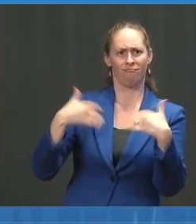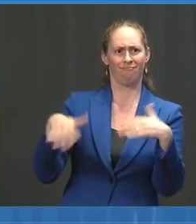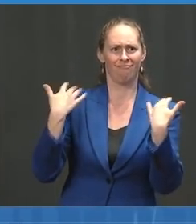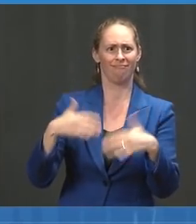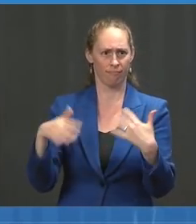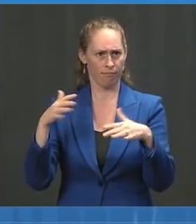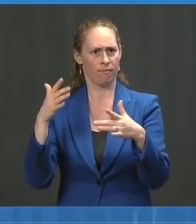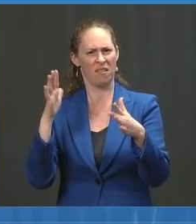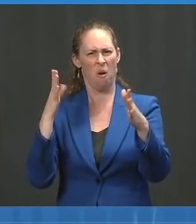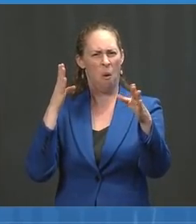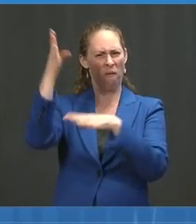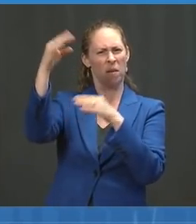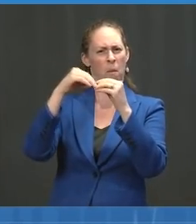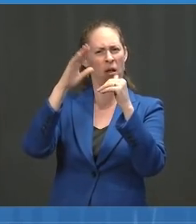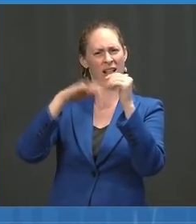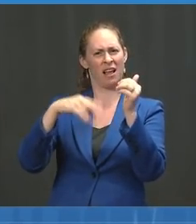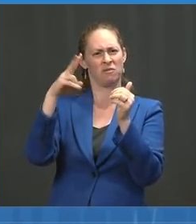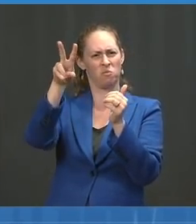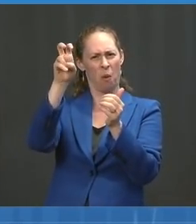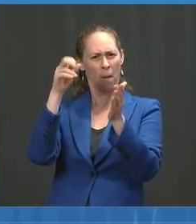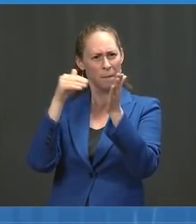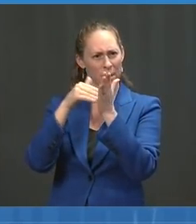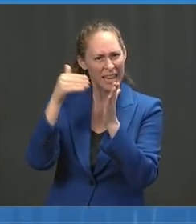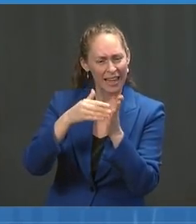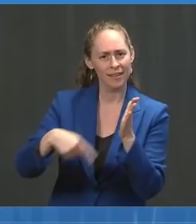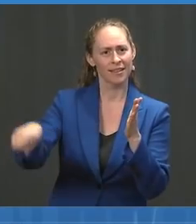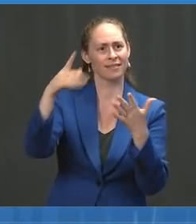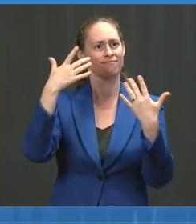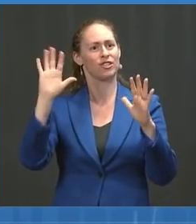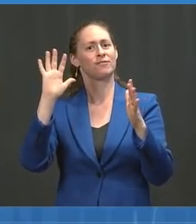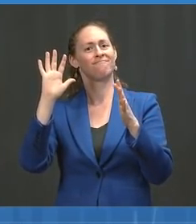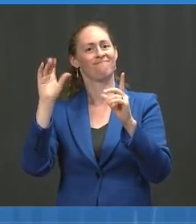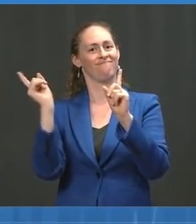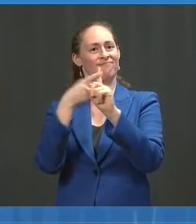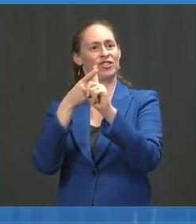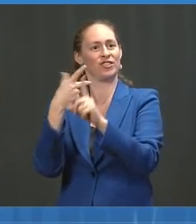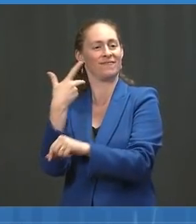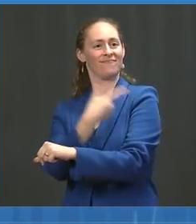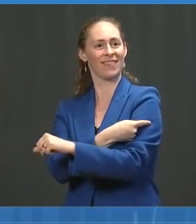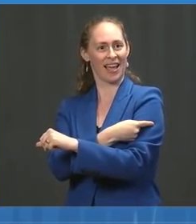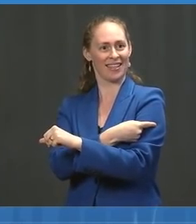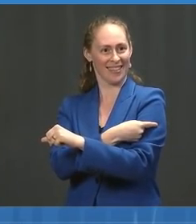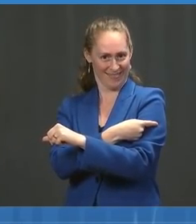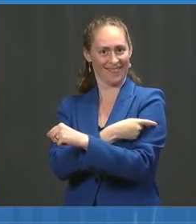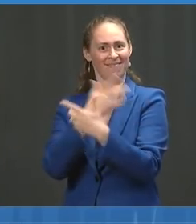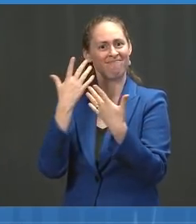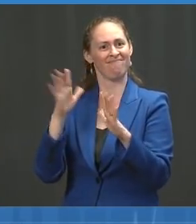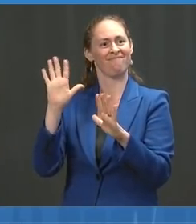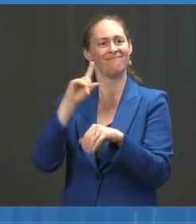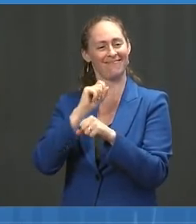with at least their first shot and 171 million Americans fully vaccinated.